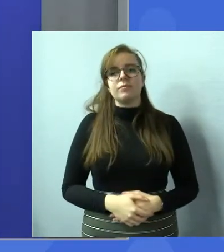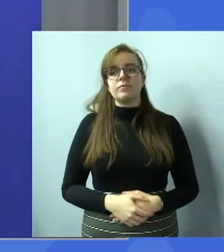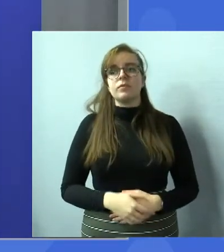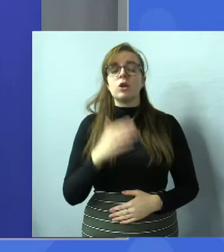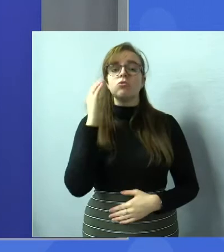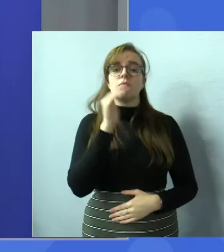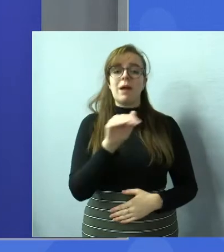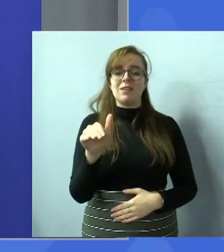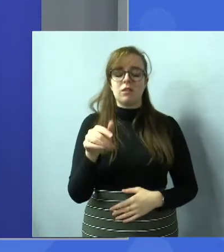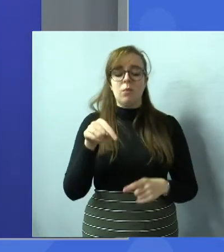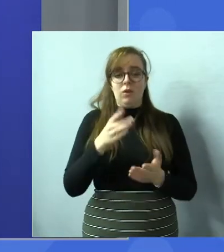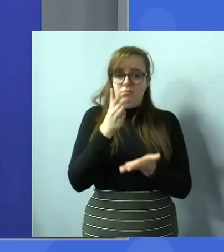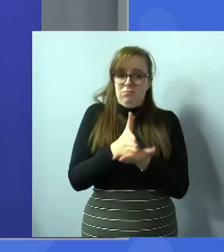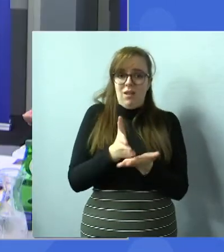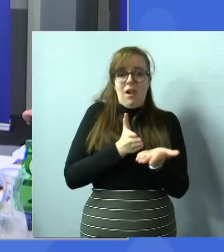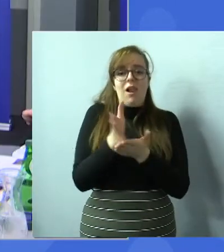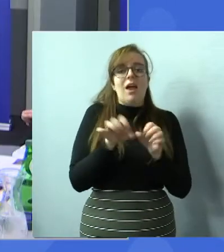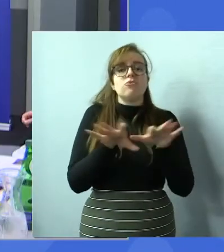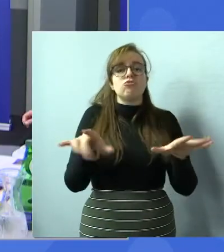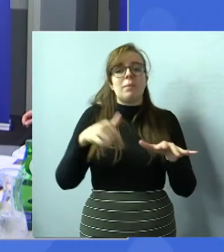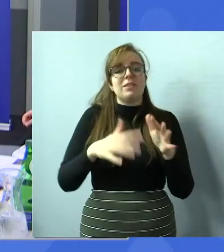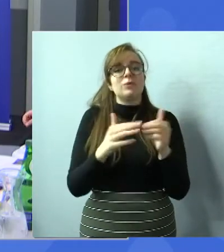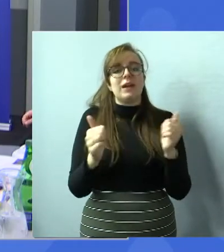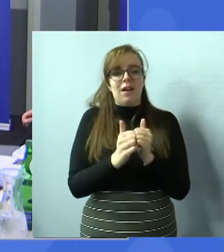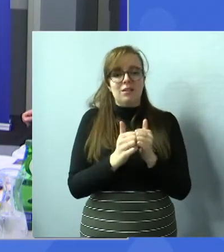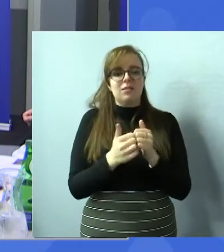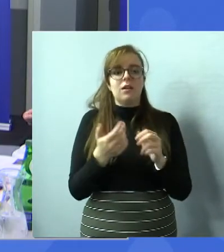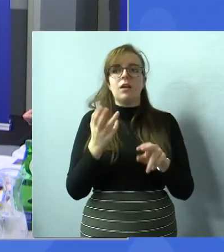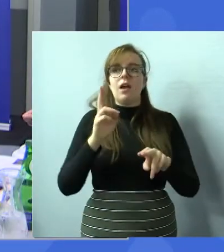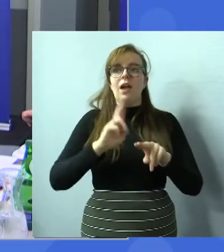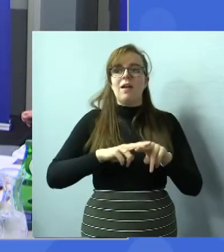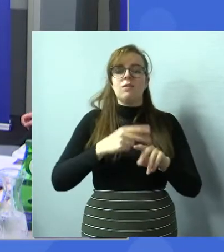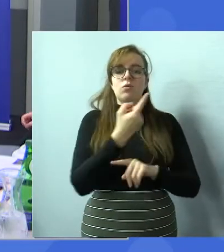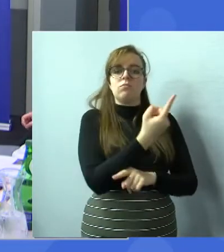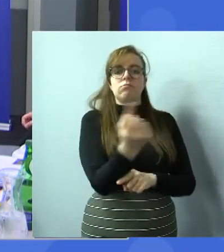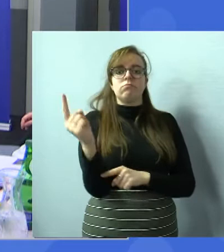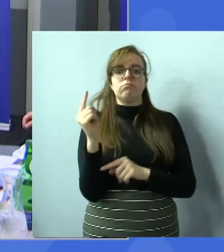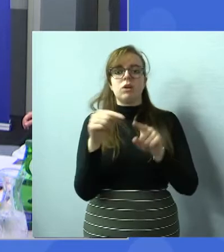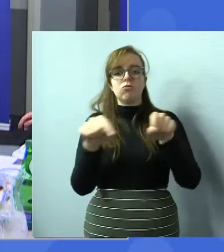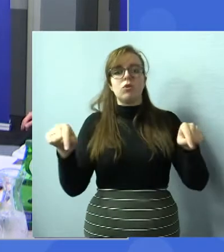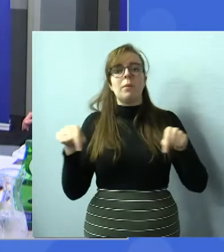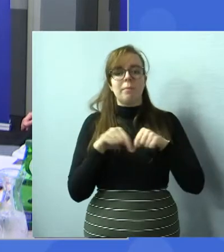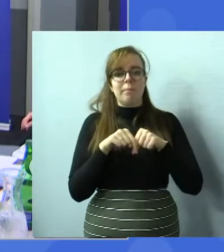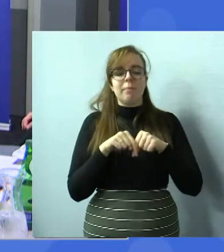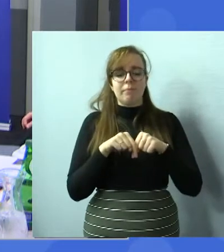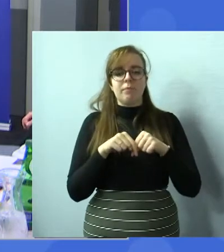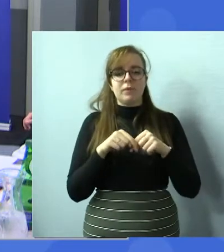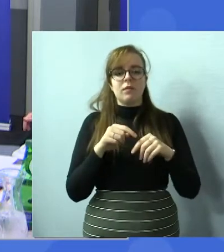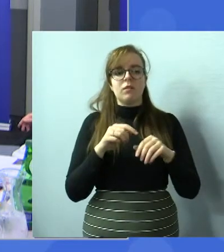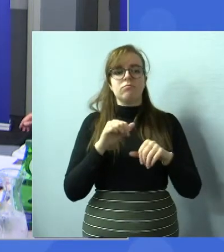that we are live streaming this weekend and if you come to the front of the room at any point proceedings are being live-streamed so of course you're going